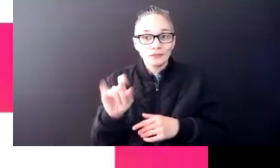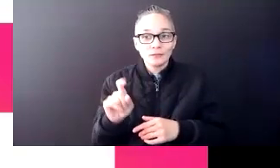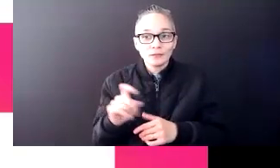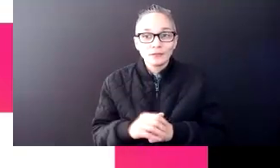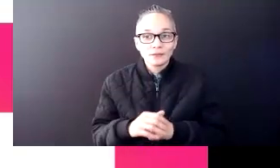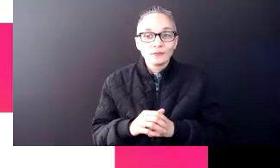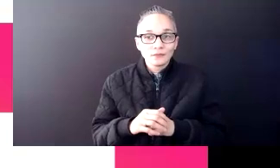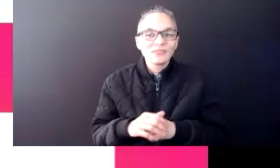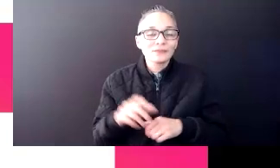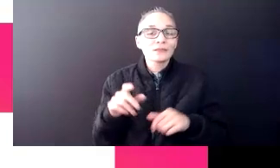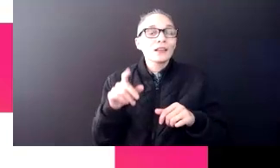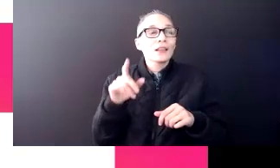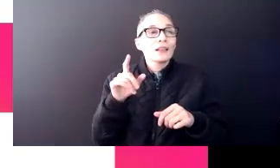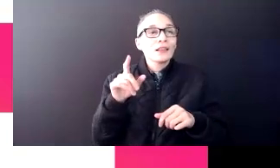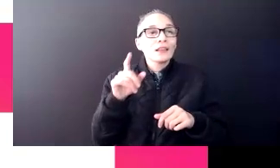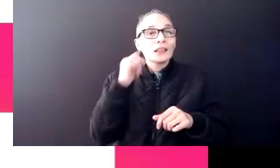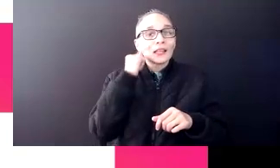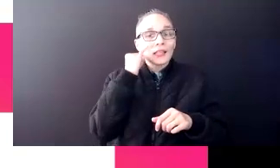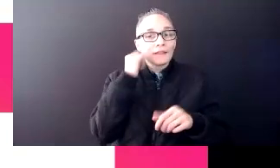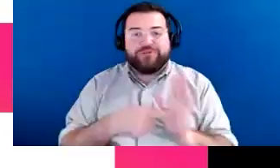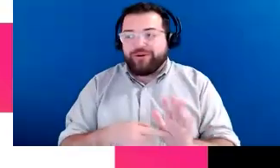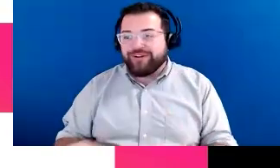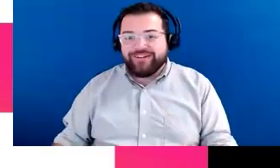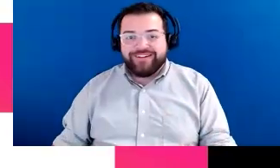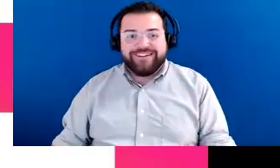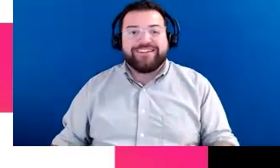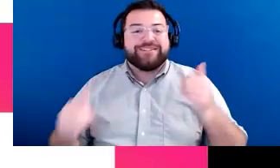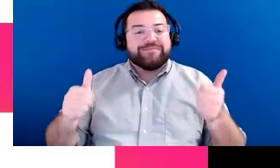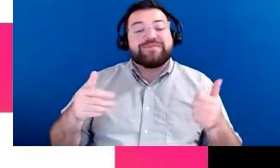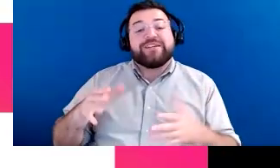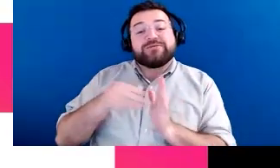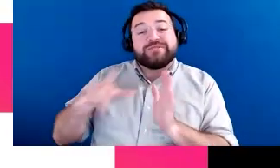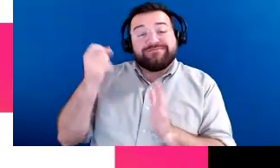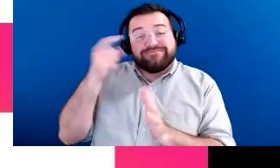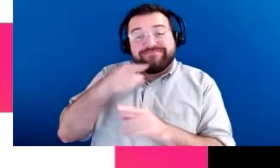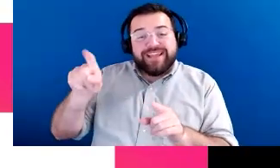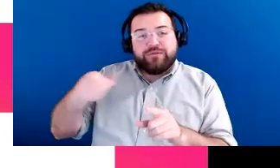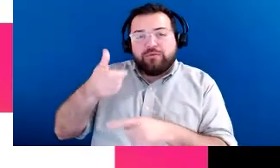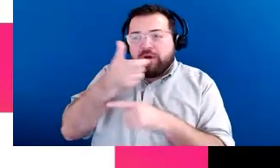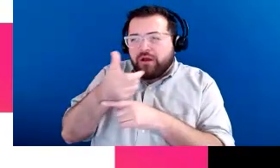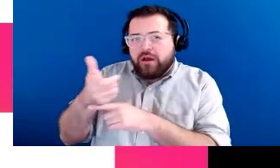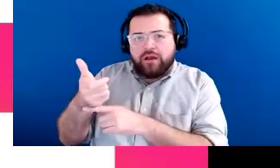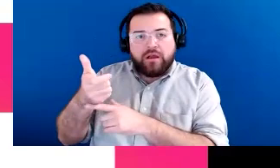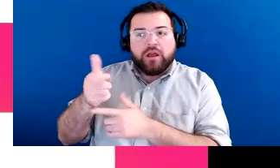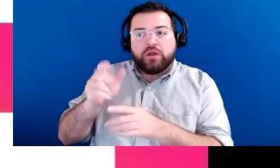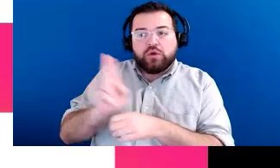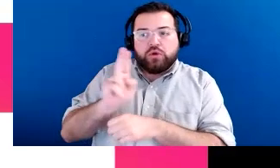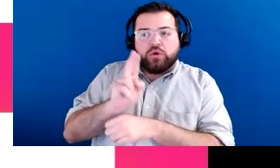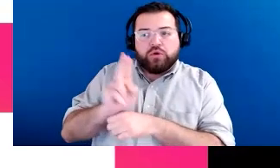So again, if there's engagement, students have to watch it, use it to complete an assignment where you interact with them.